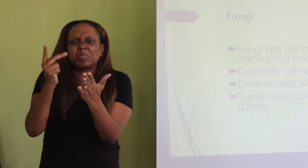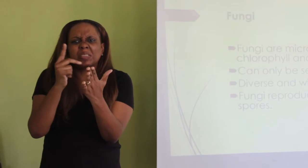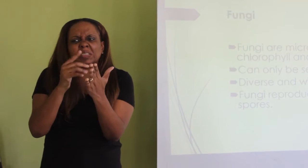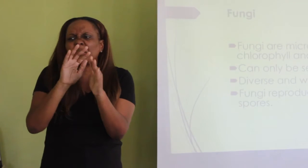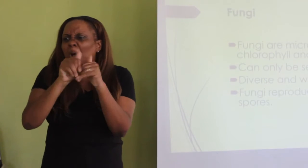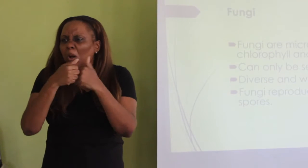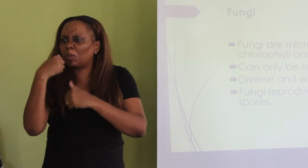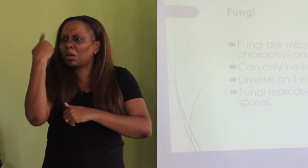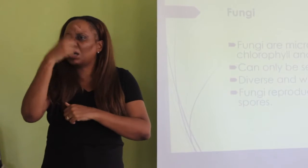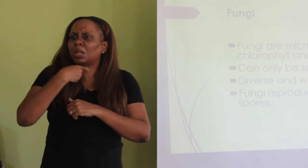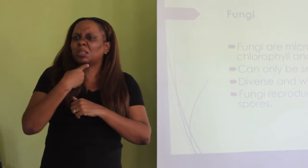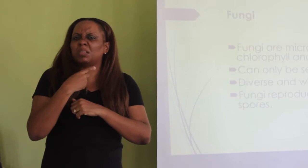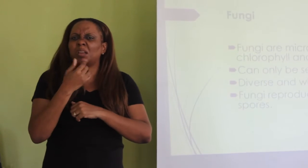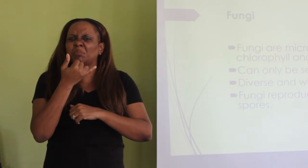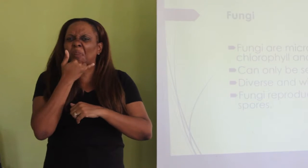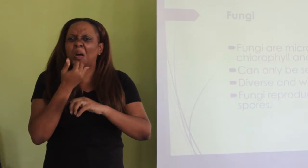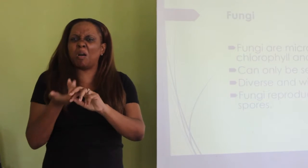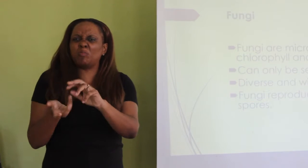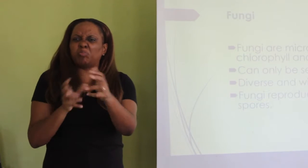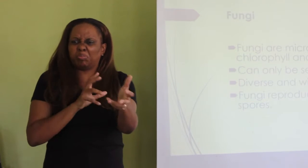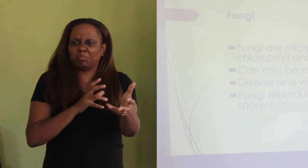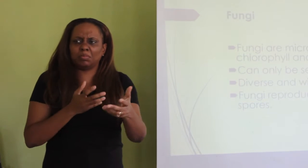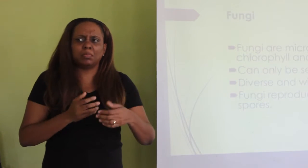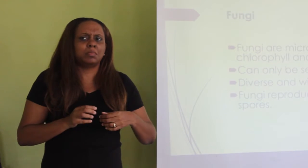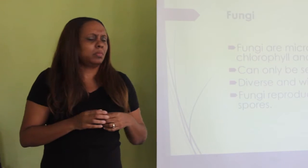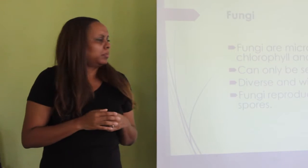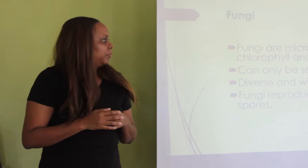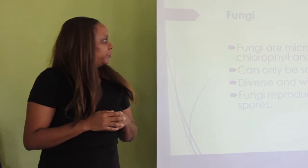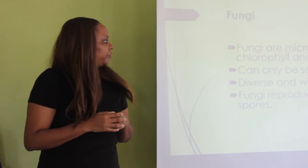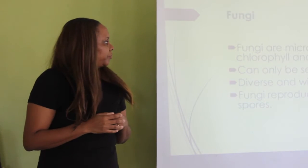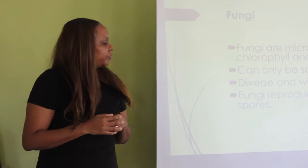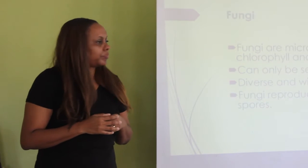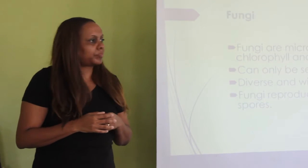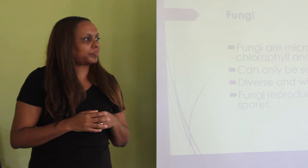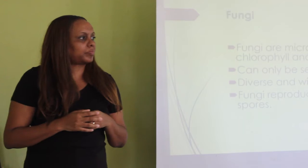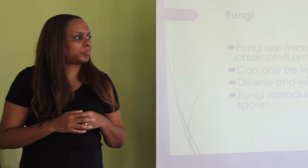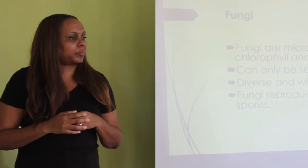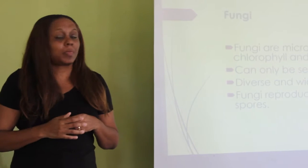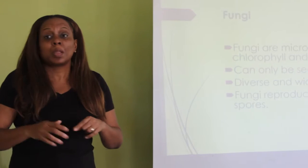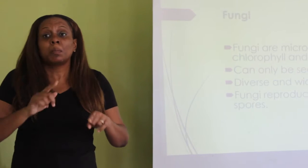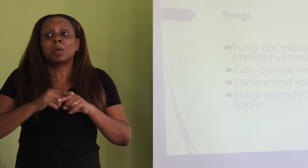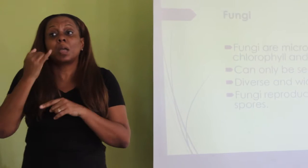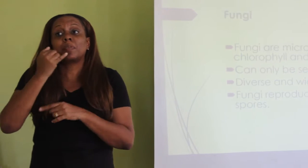that may be present in the particular plants you have to look through here microscope to see that